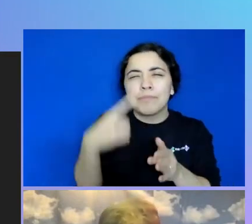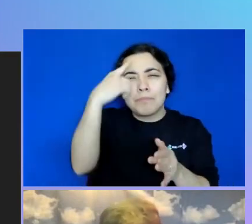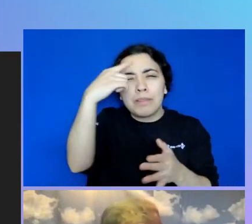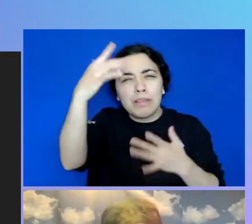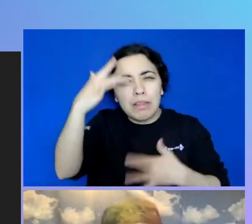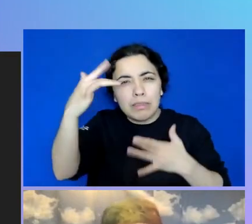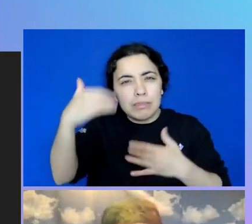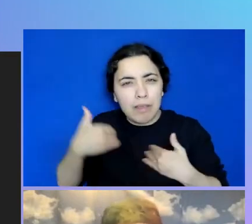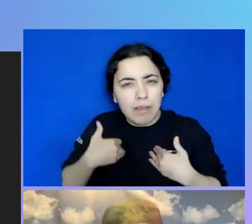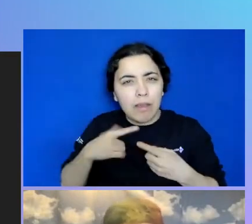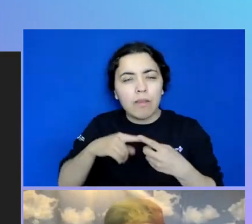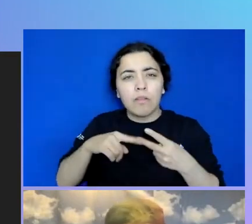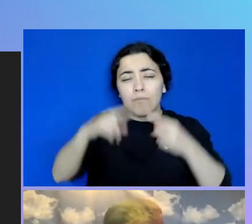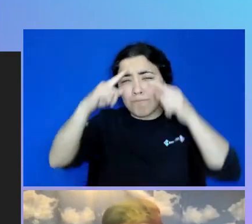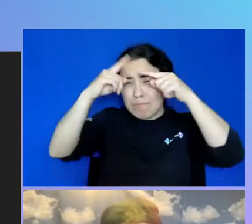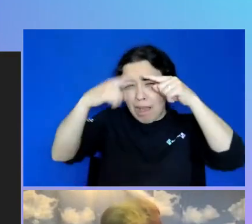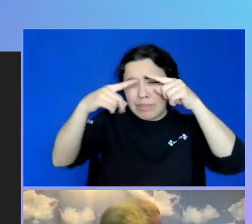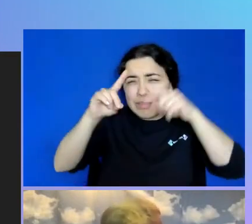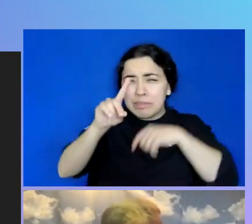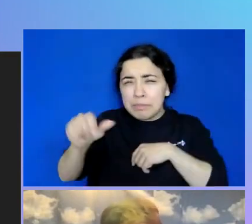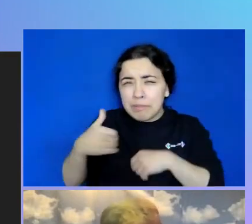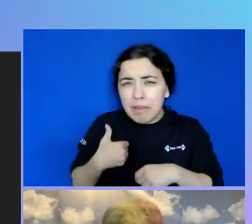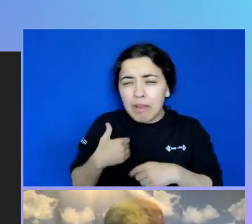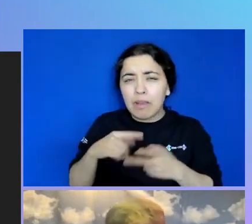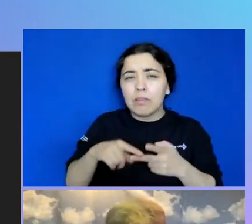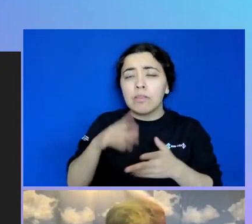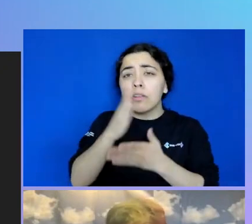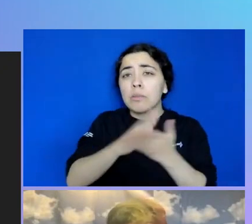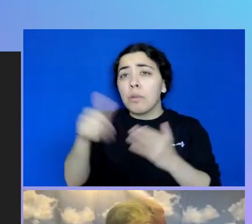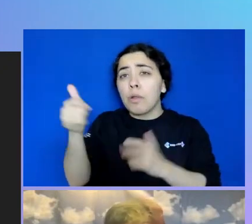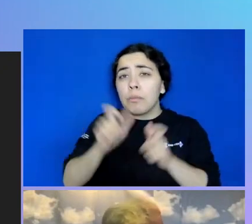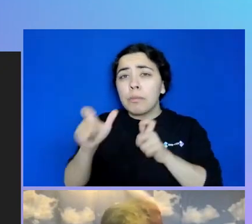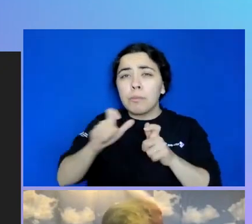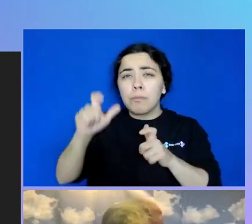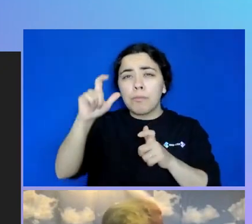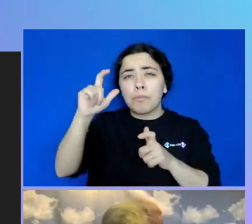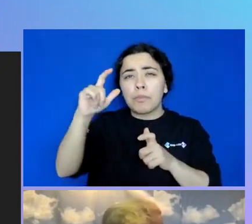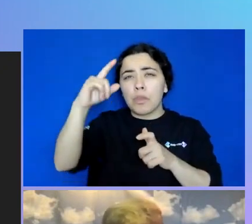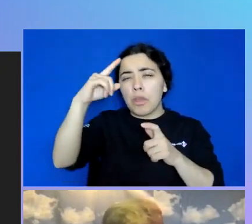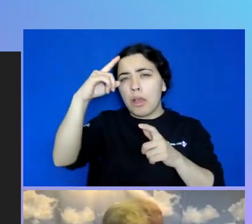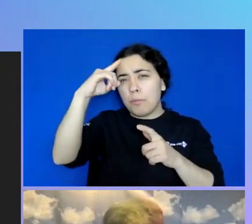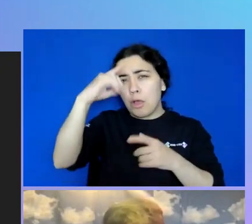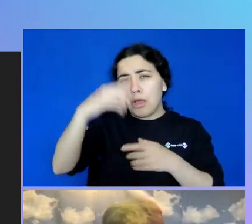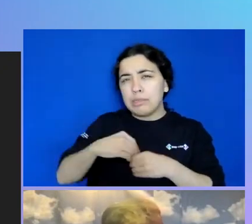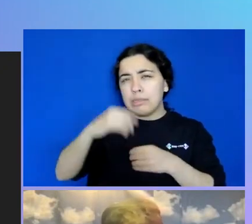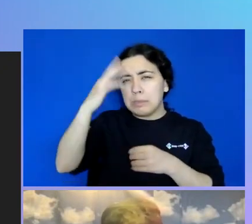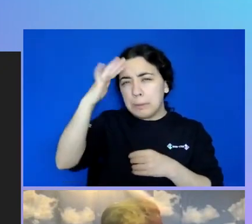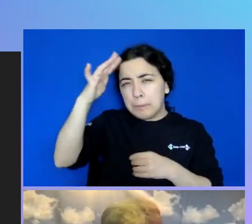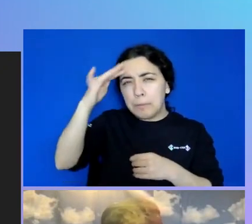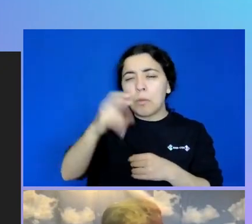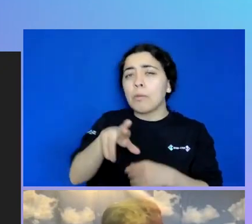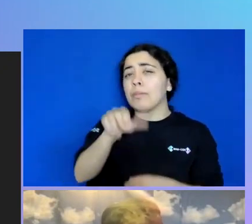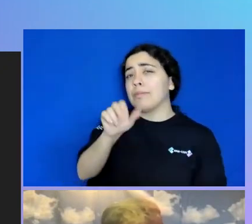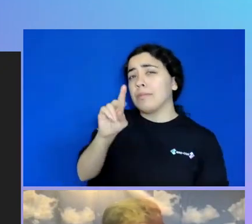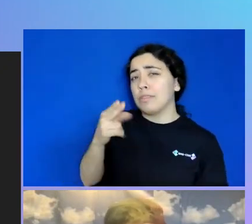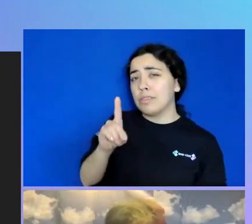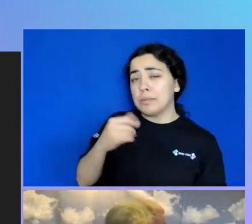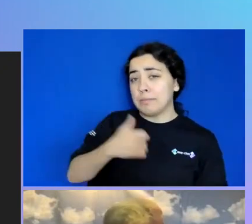disability or for some people, autism or ADHD. I personally am